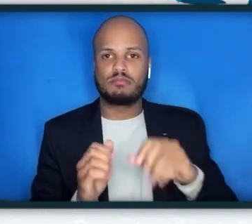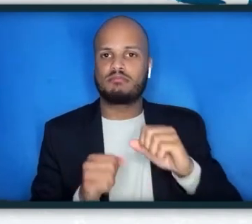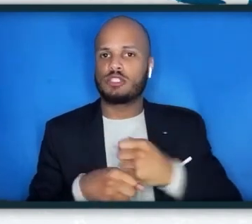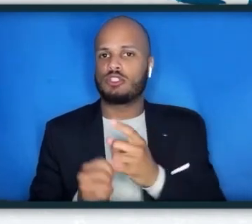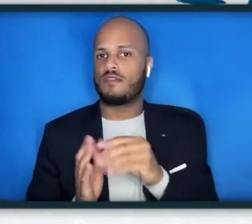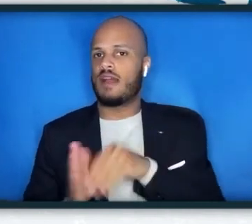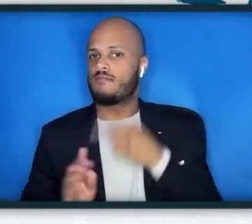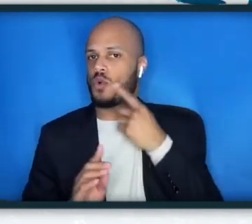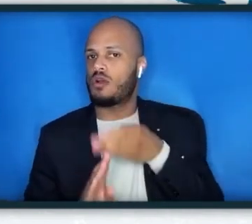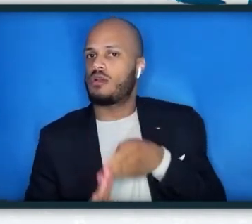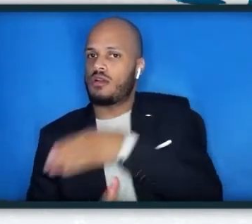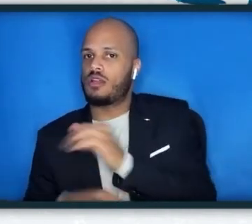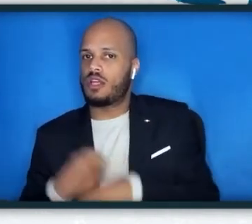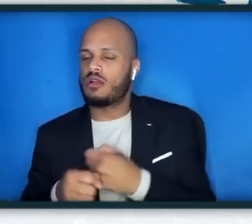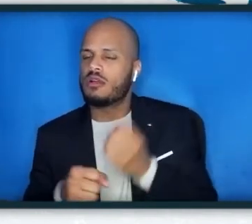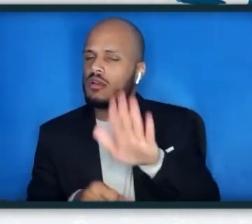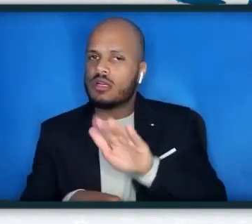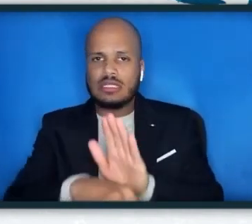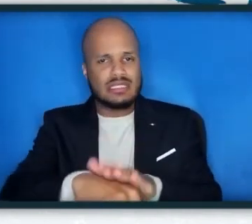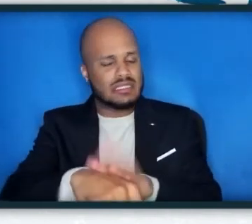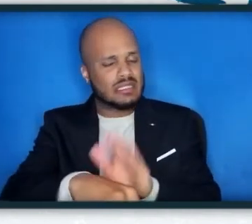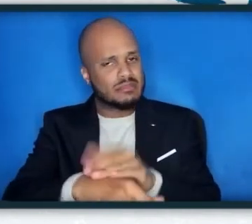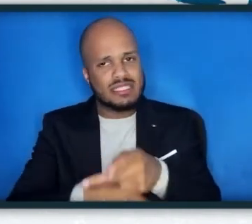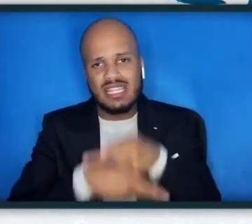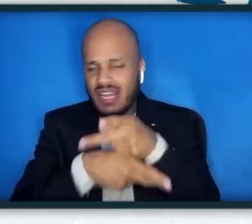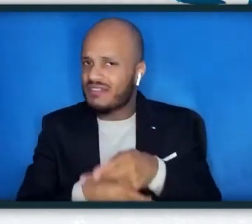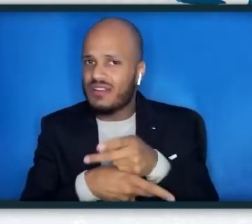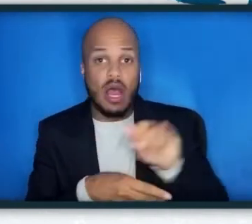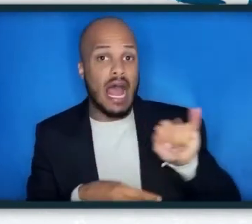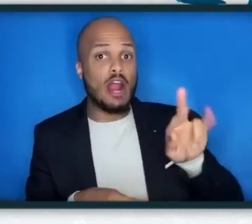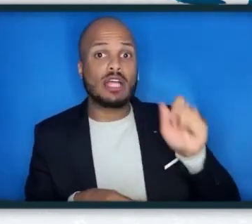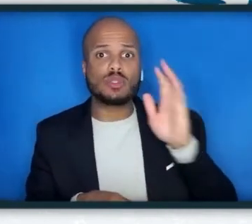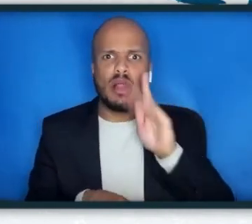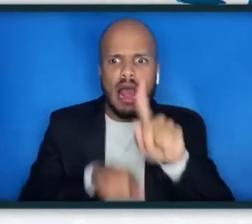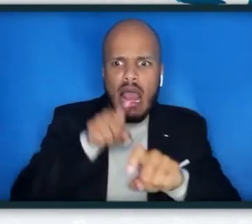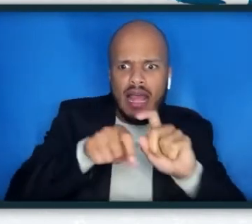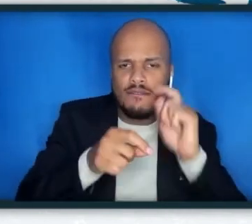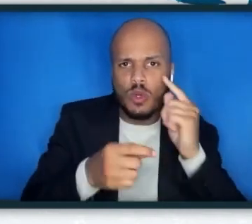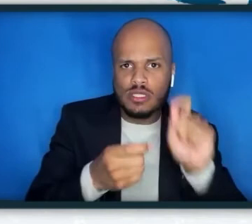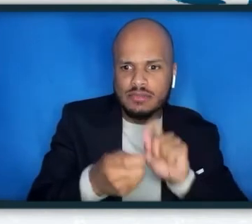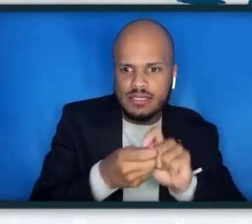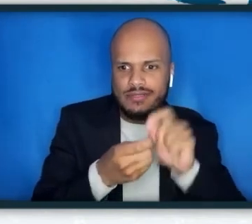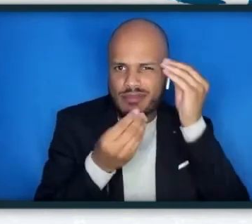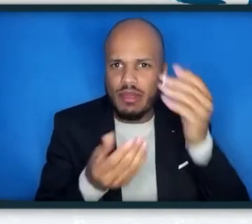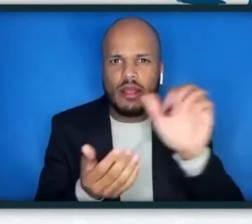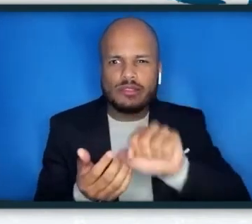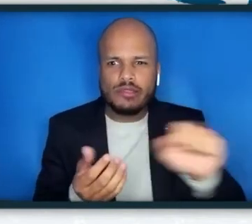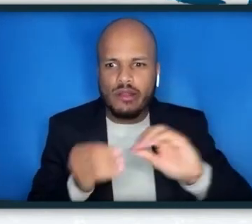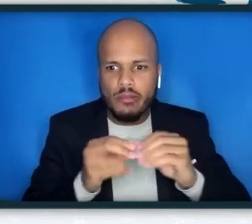The IRS will never ask you for personal information like a Social Security number, bank account number, or credit